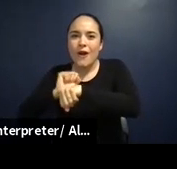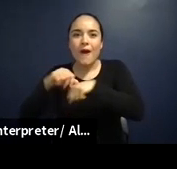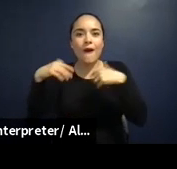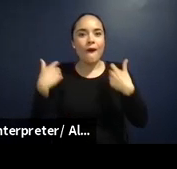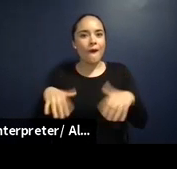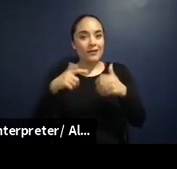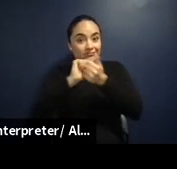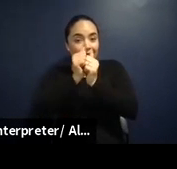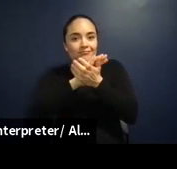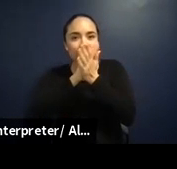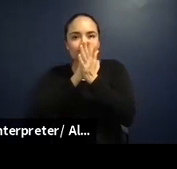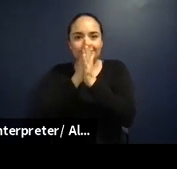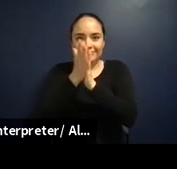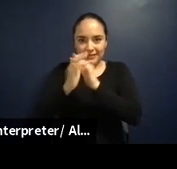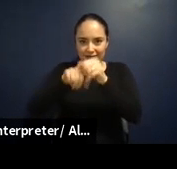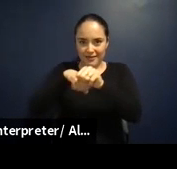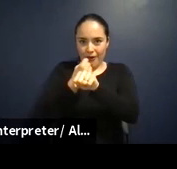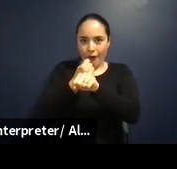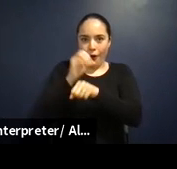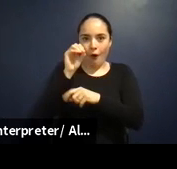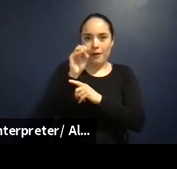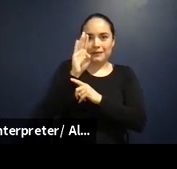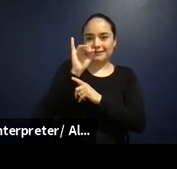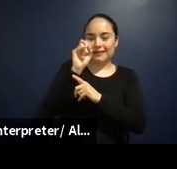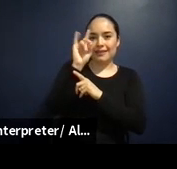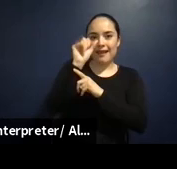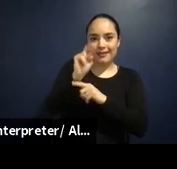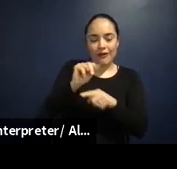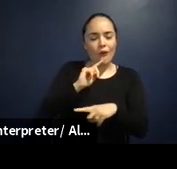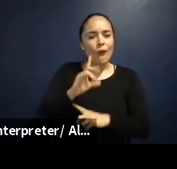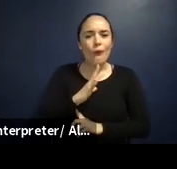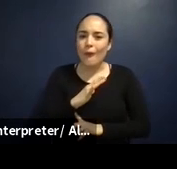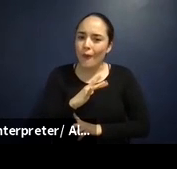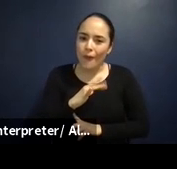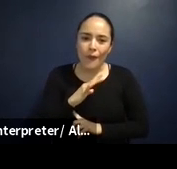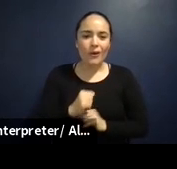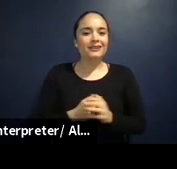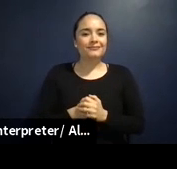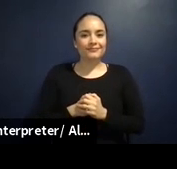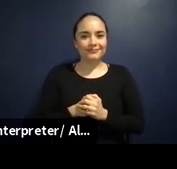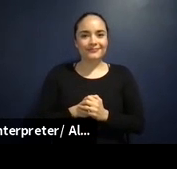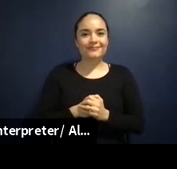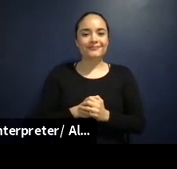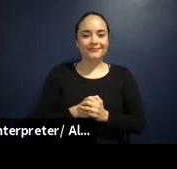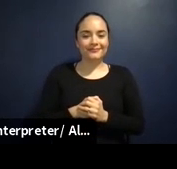think that's that's really great. [Sarah]: All right, so let's talk about some sedimentary rocks, and